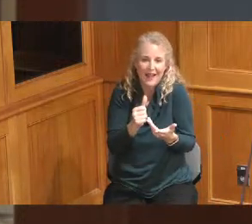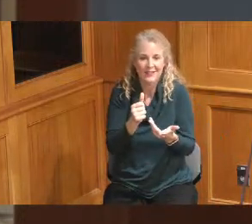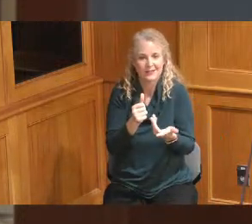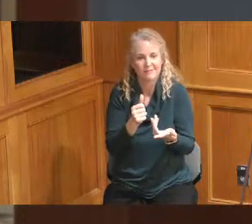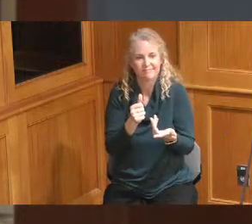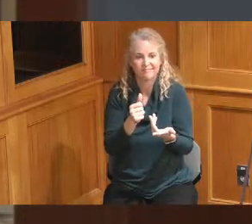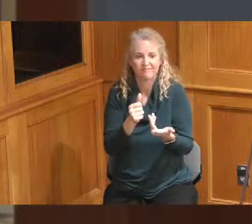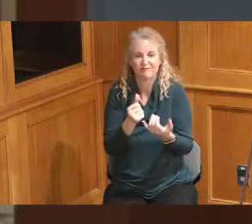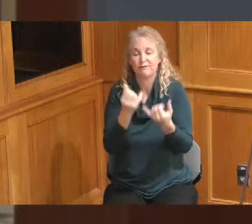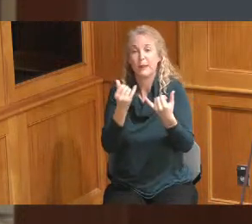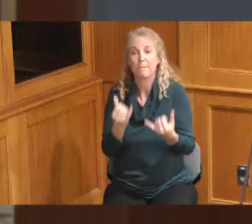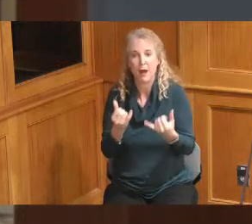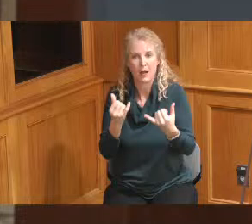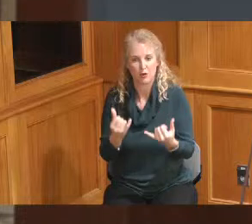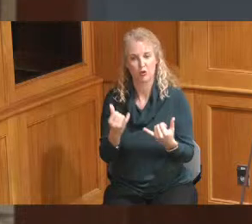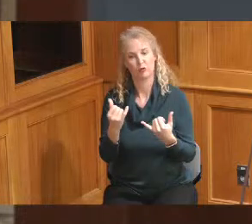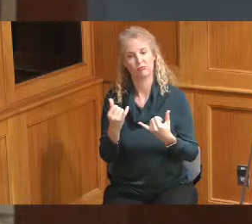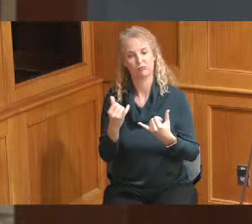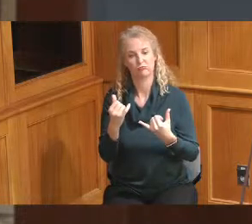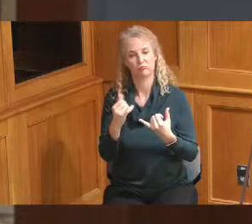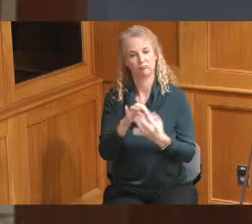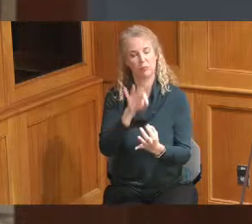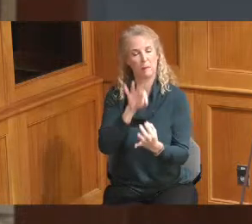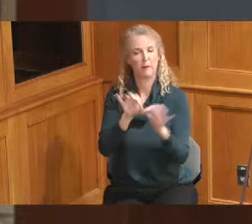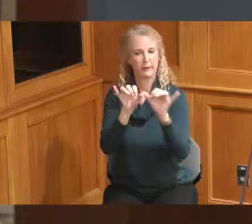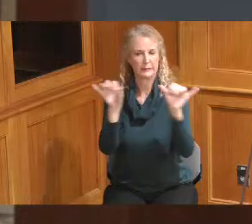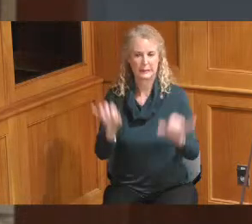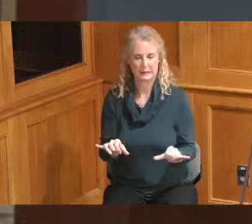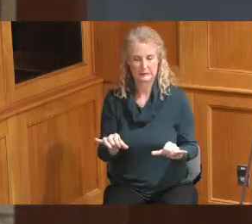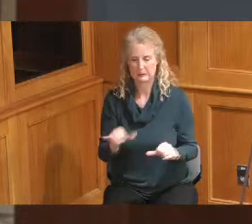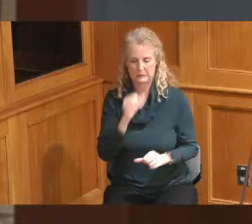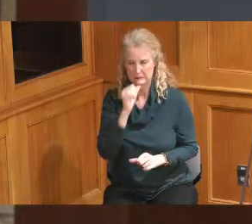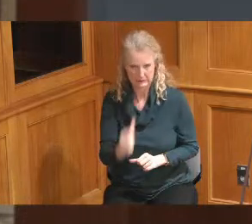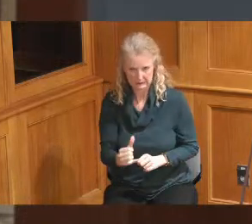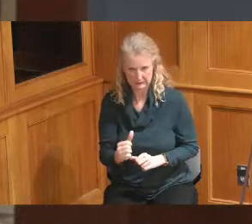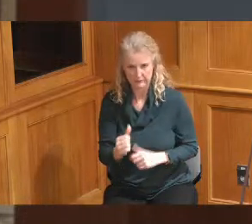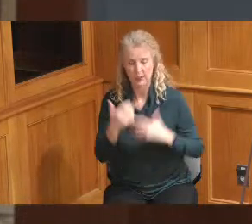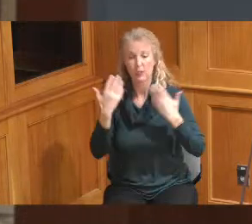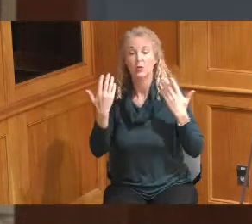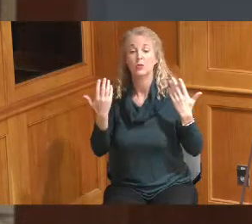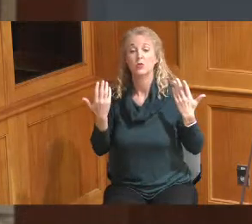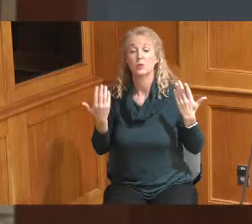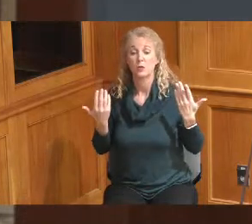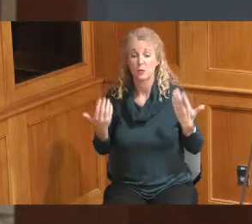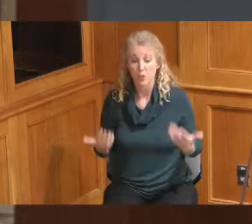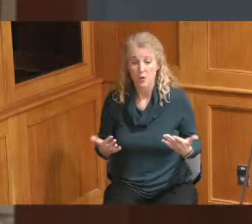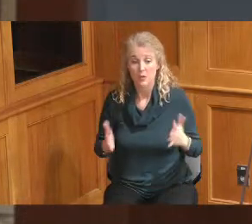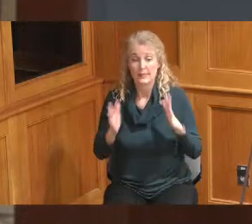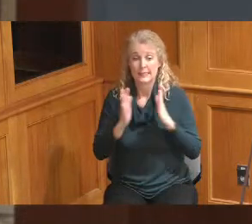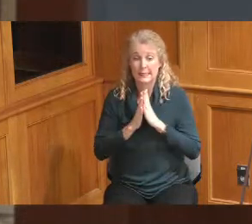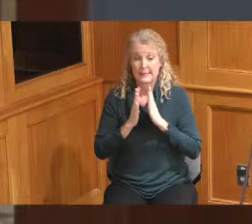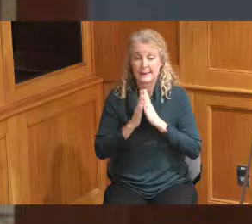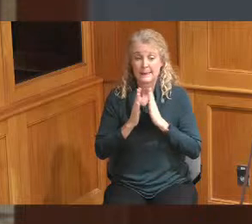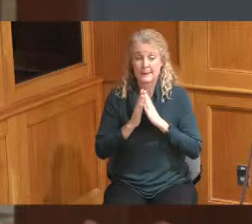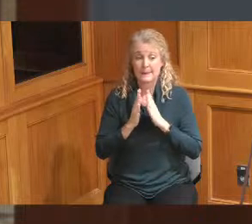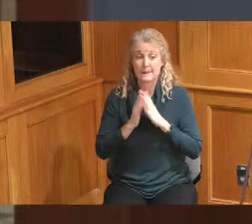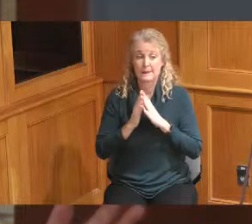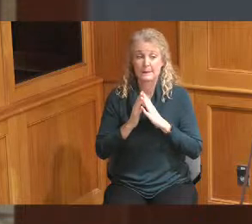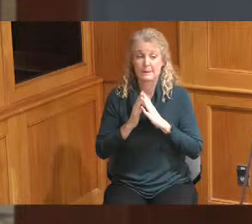modern precise system and so I think as the system not only increases in expense which is always a